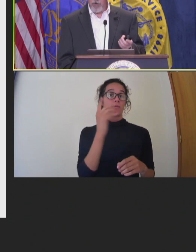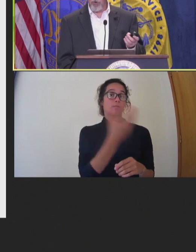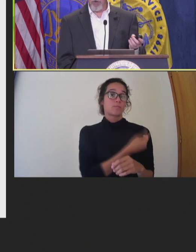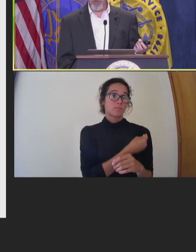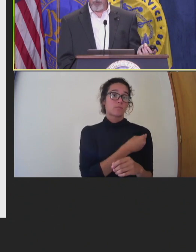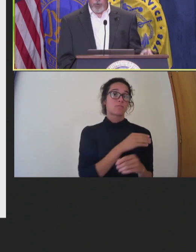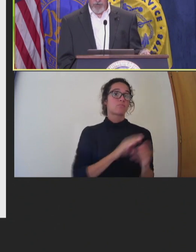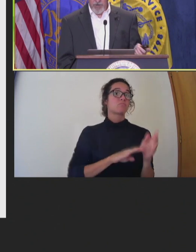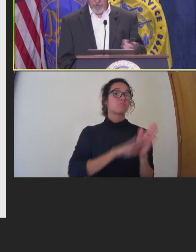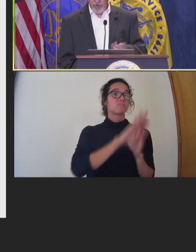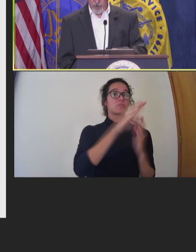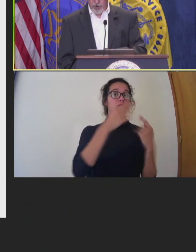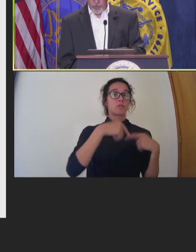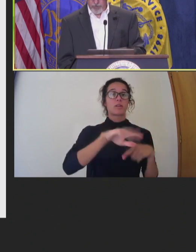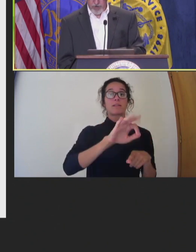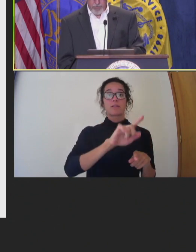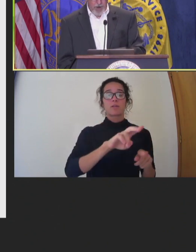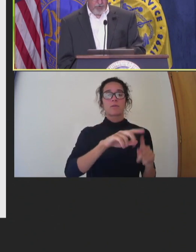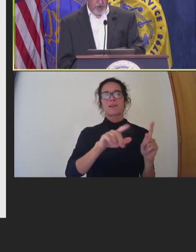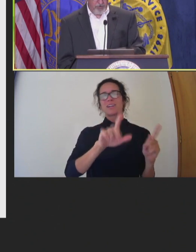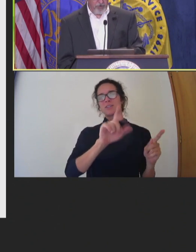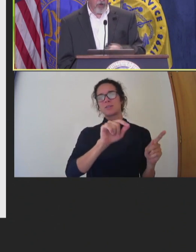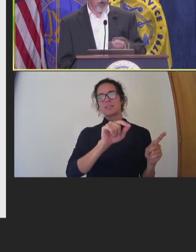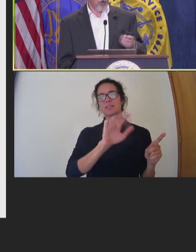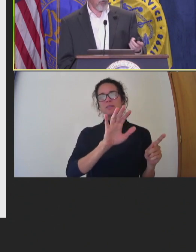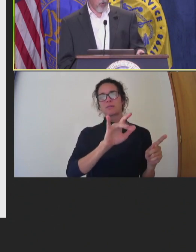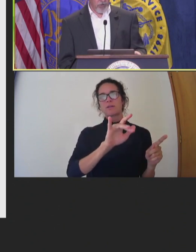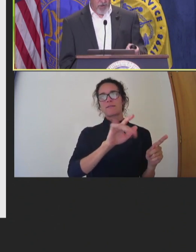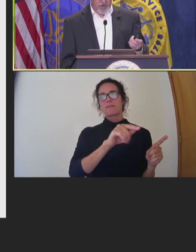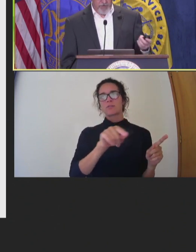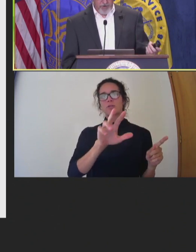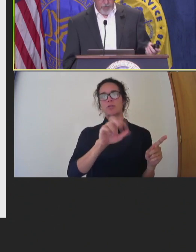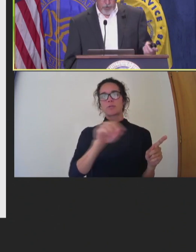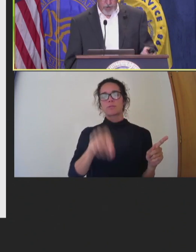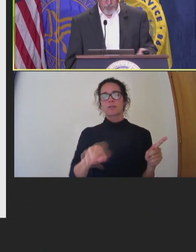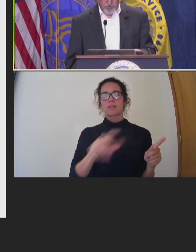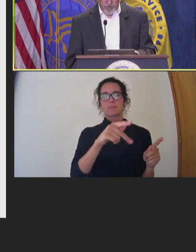roughly 25 to 30 percent of the population reported they definitely will not receive the